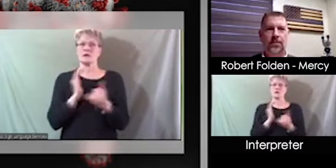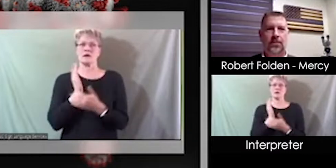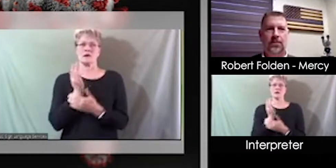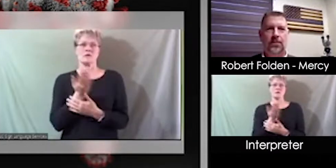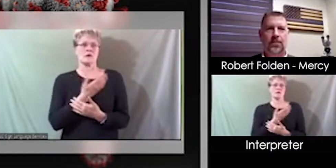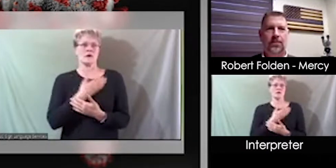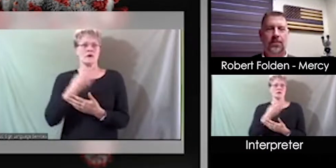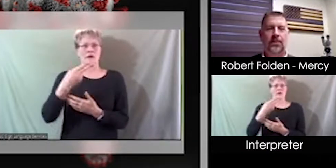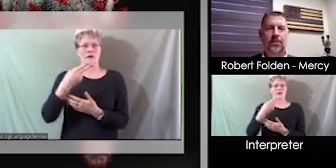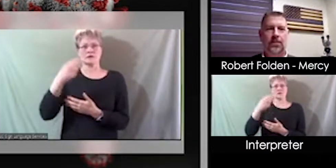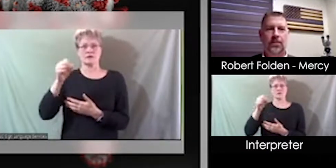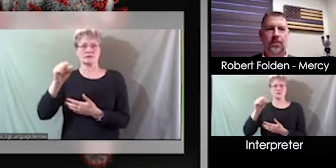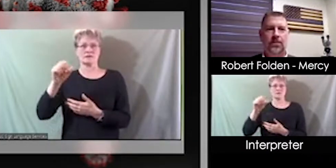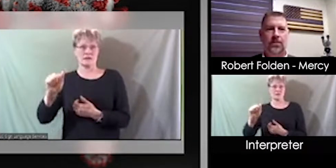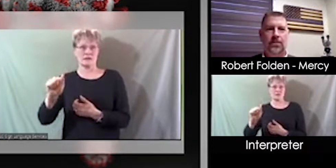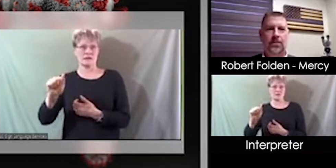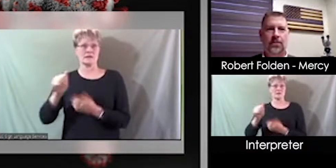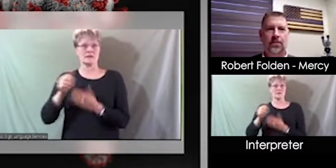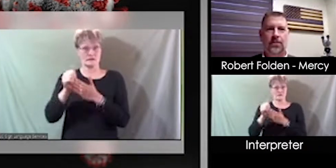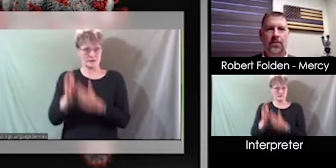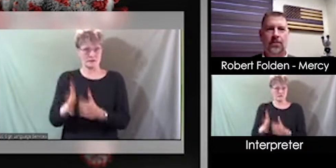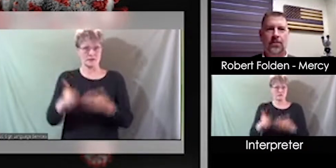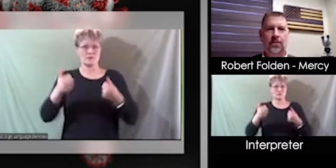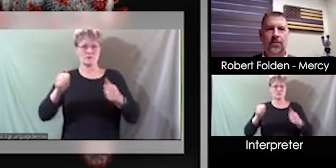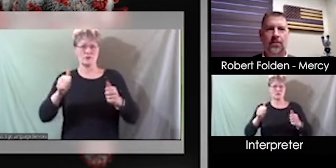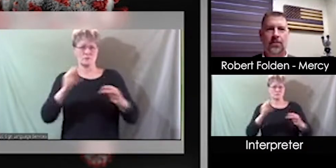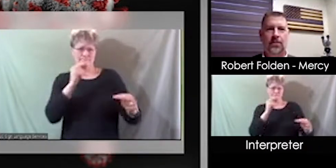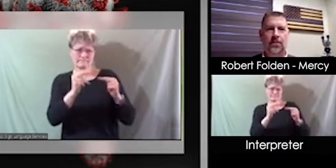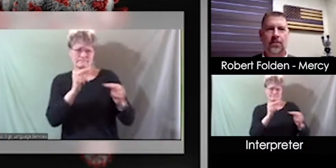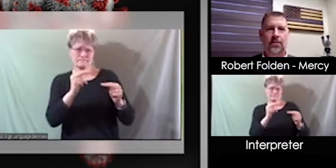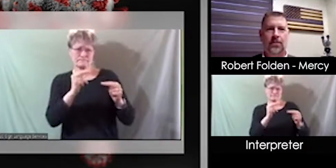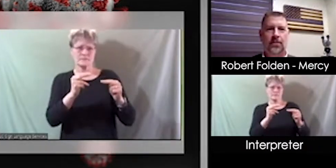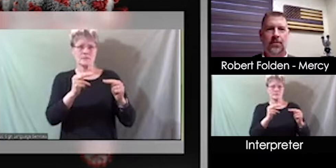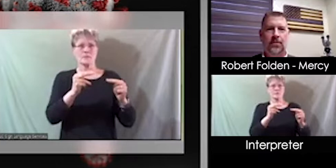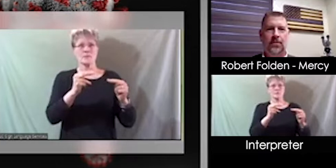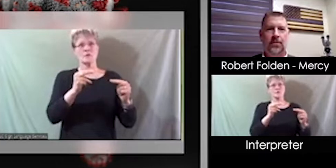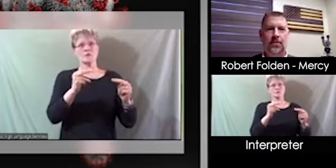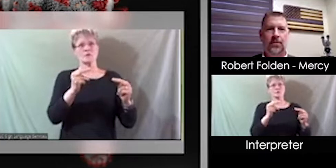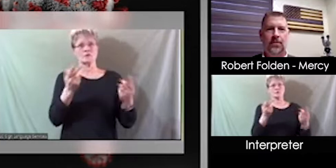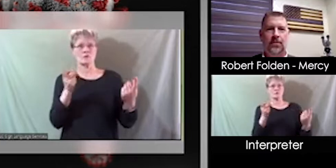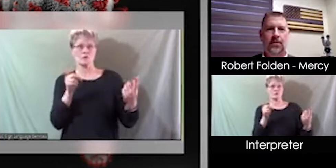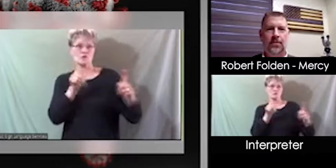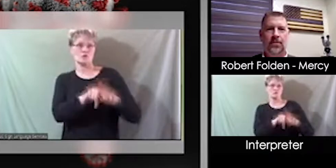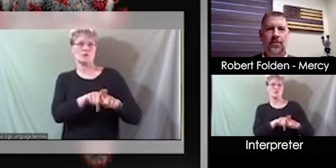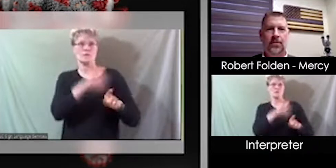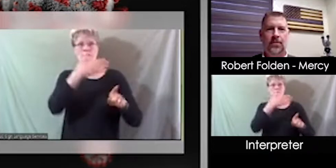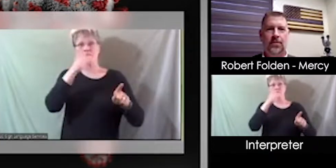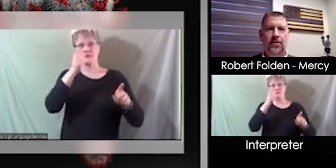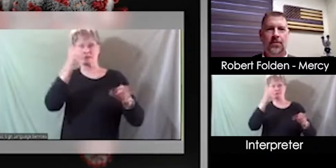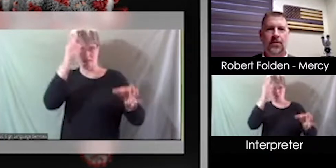and trying to make the best decision for our county by making sure that the entire North State